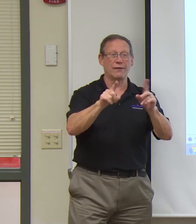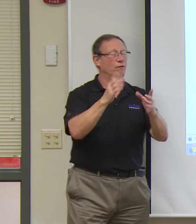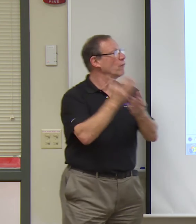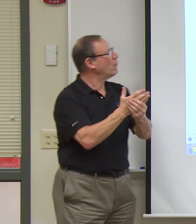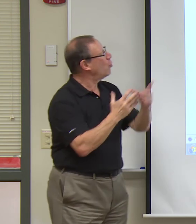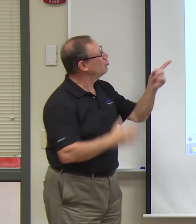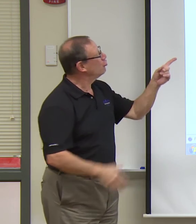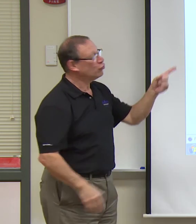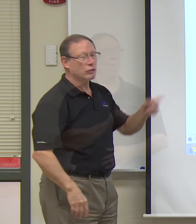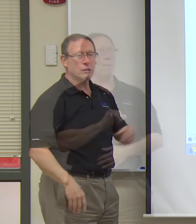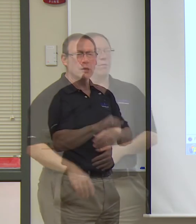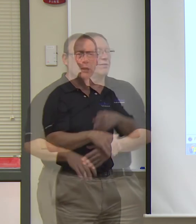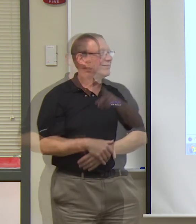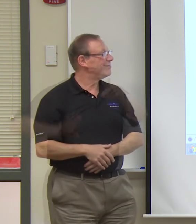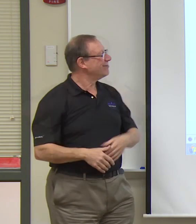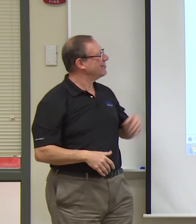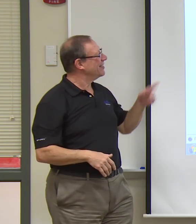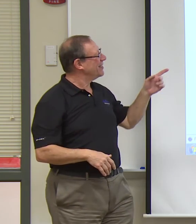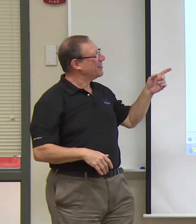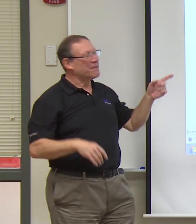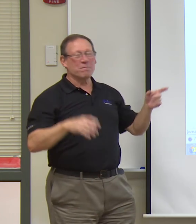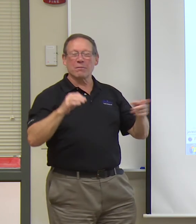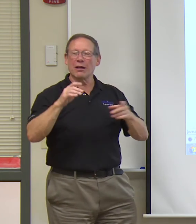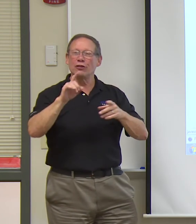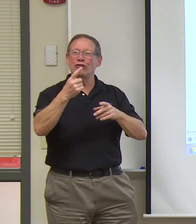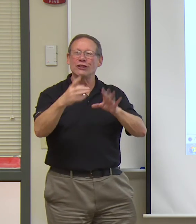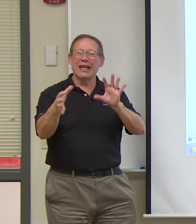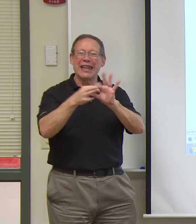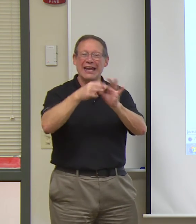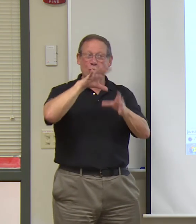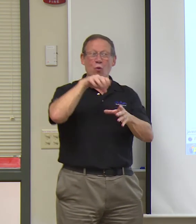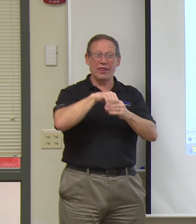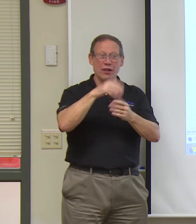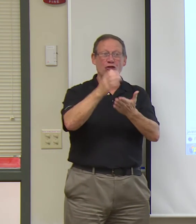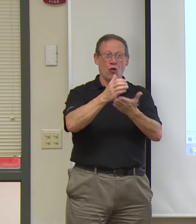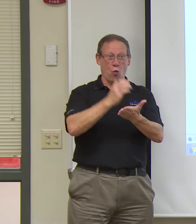Yeah. Linking within the course. So, if you wanted to do a reminder,